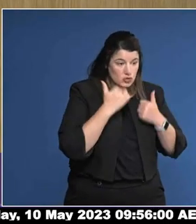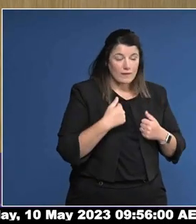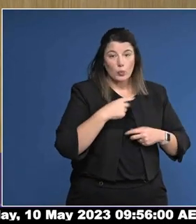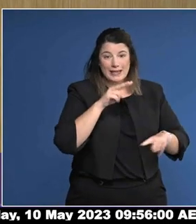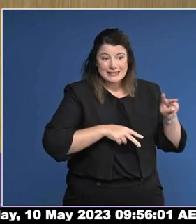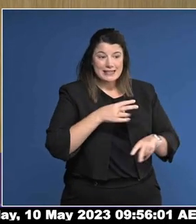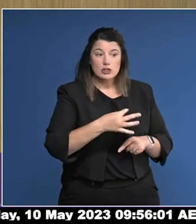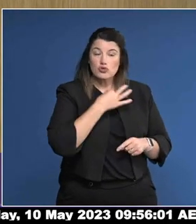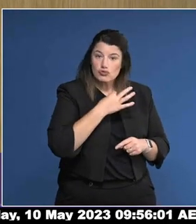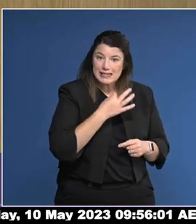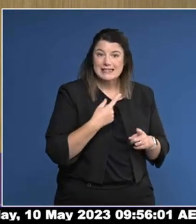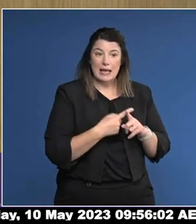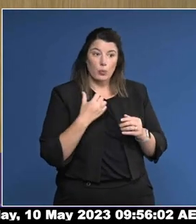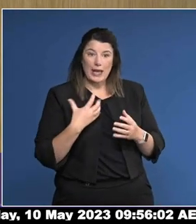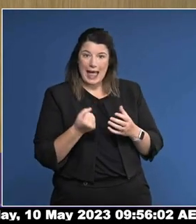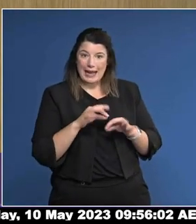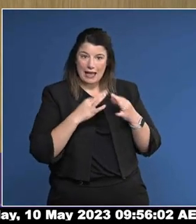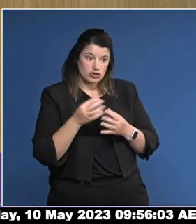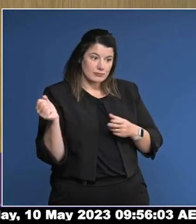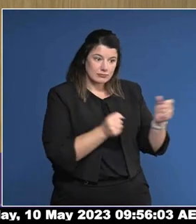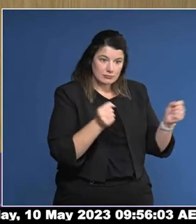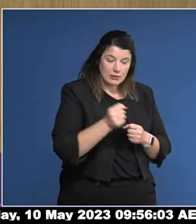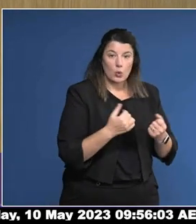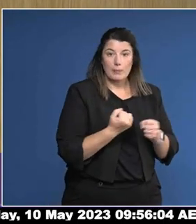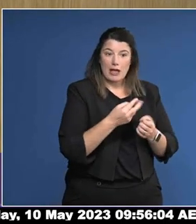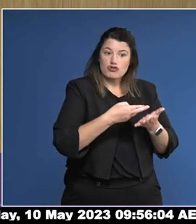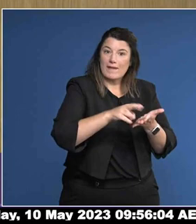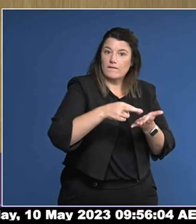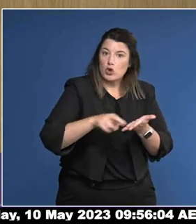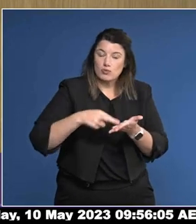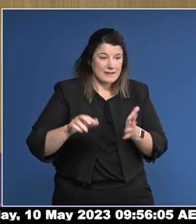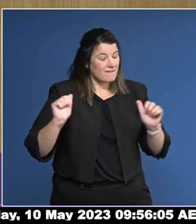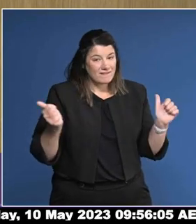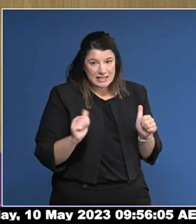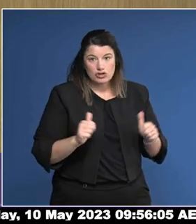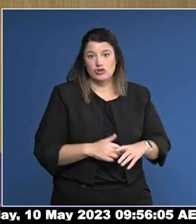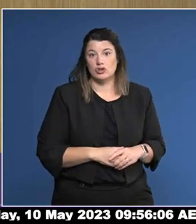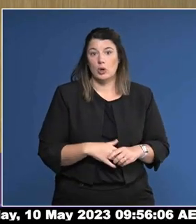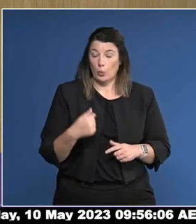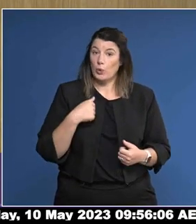intervention, and we made referrals, because we did understand the impacts for the